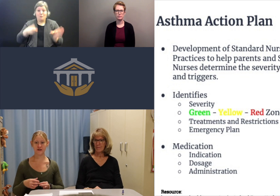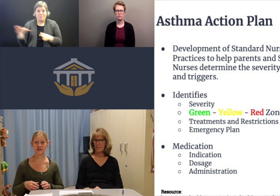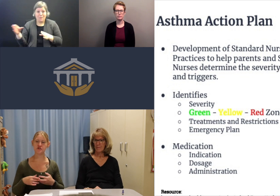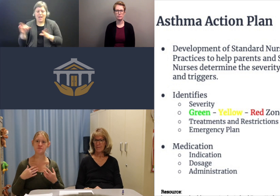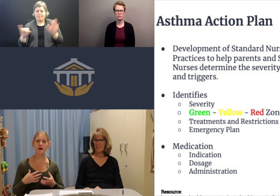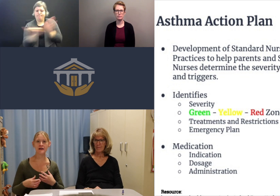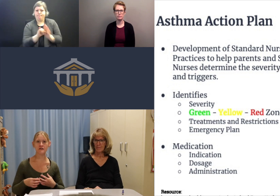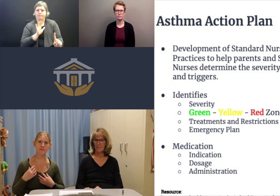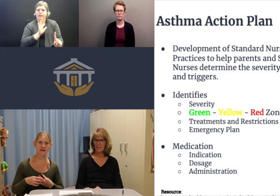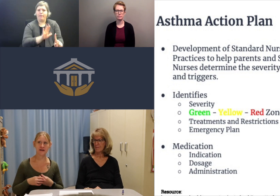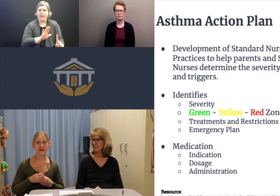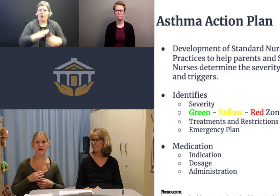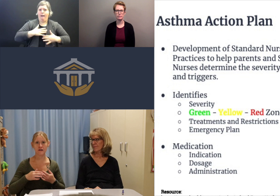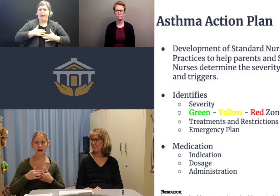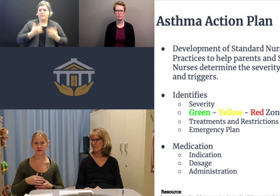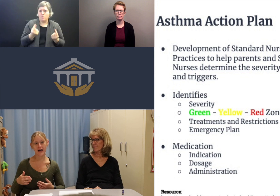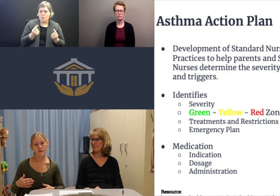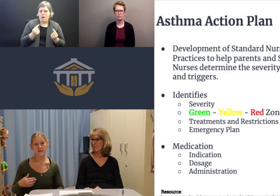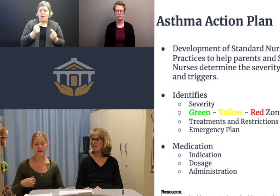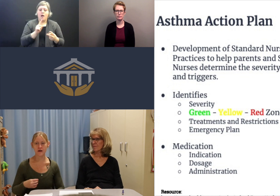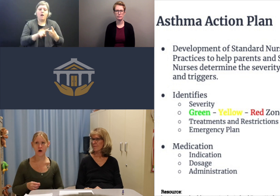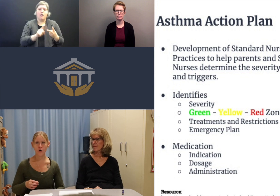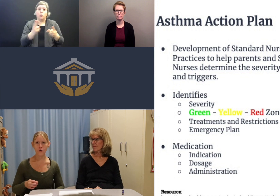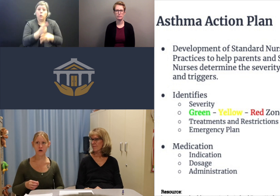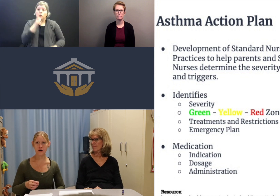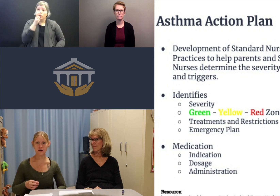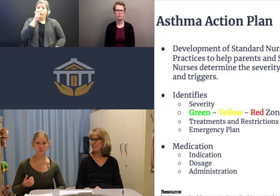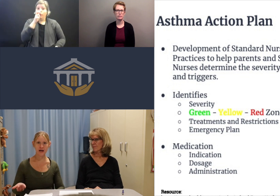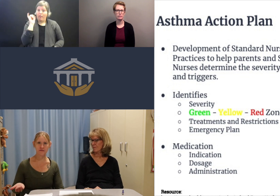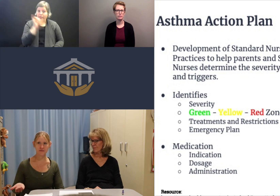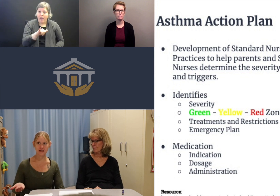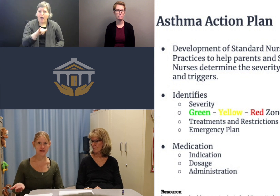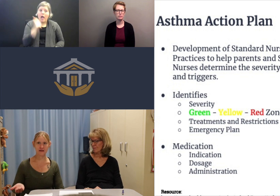reaction just minor? They might need an inhaler every now and then? Or do we have to maybe give